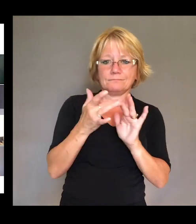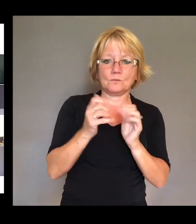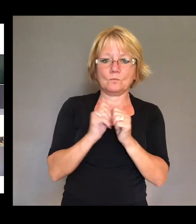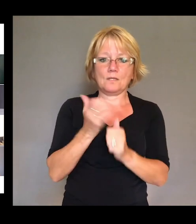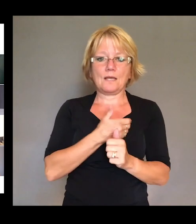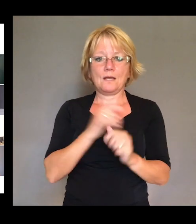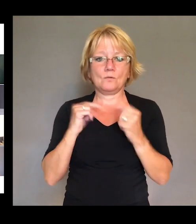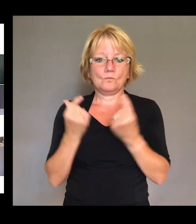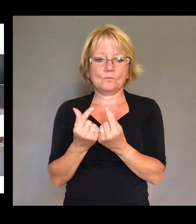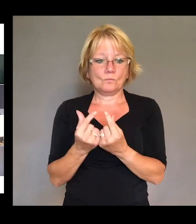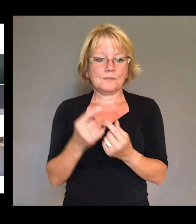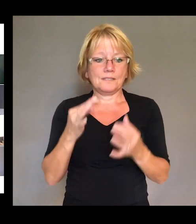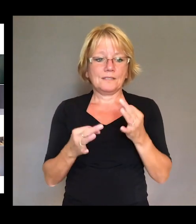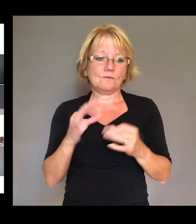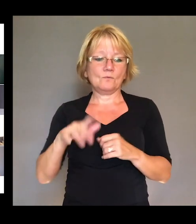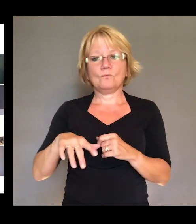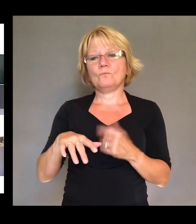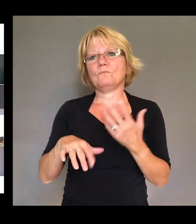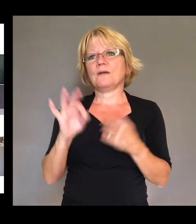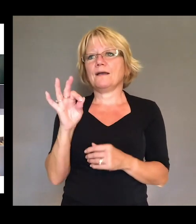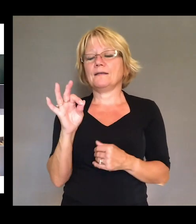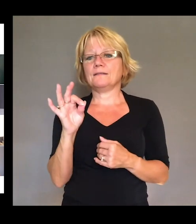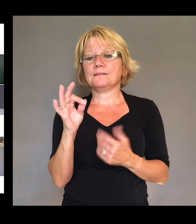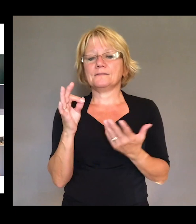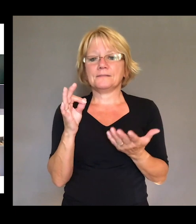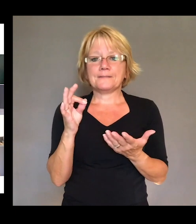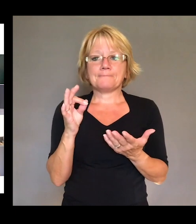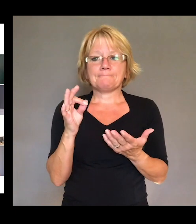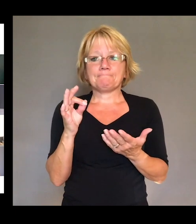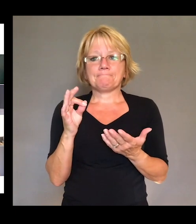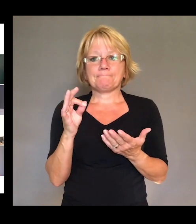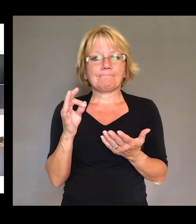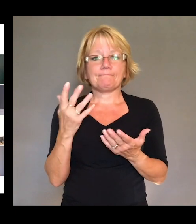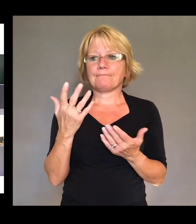and I can give you the Zoom link, but you don't even have to do that. If you find like, you know,